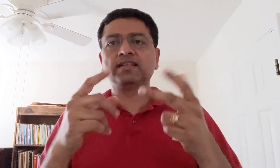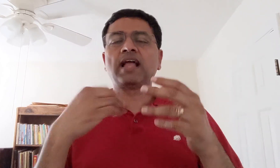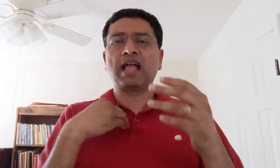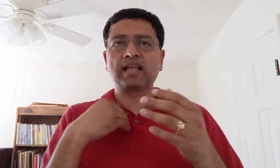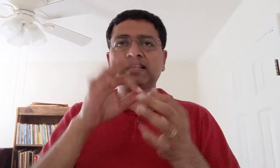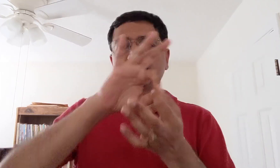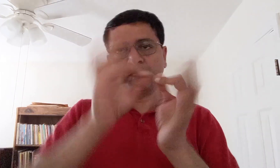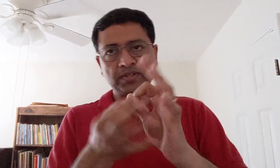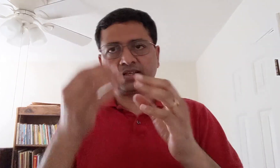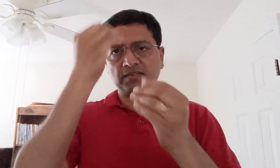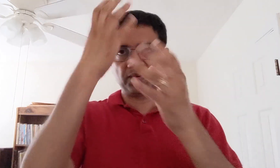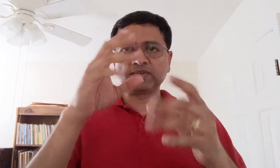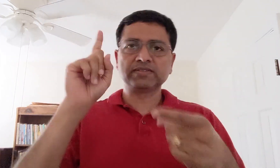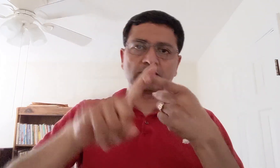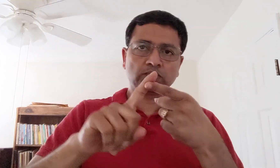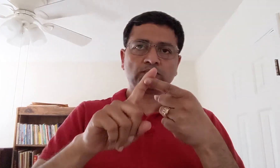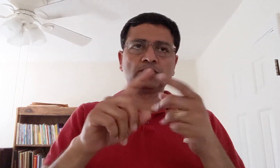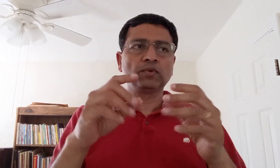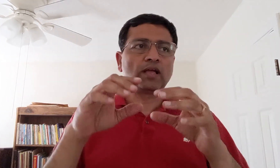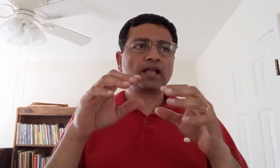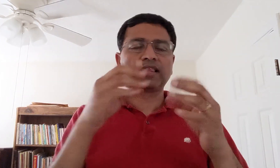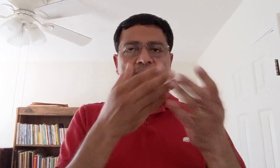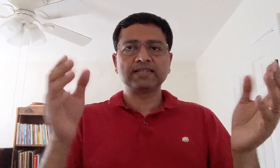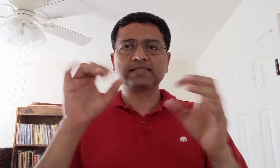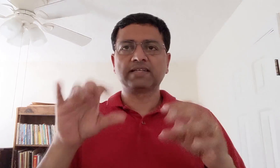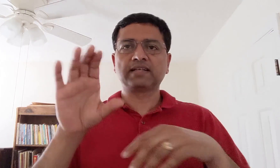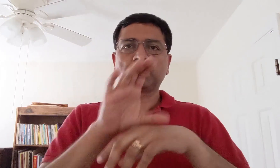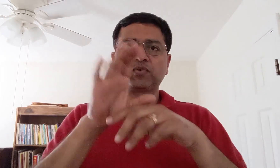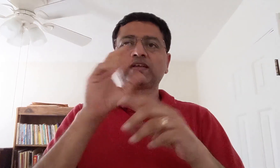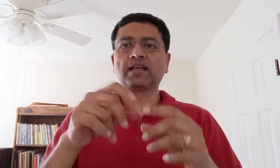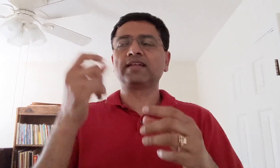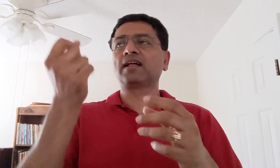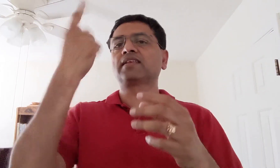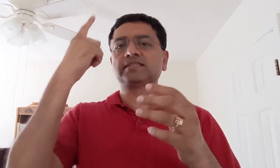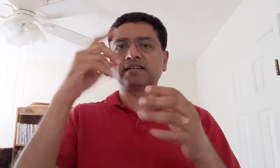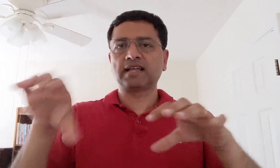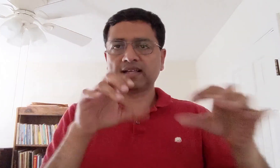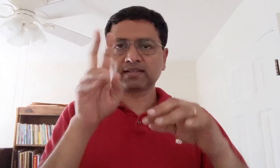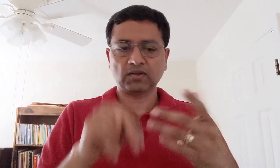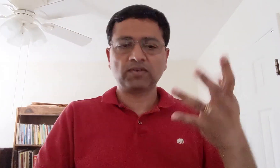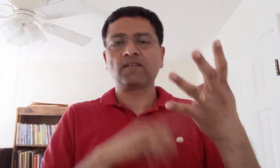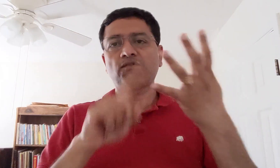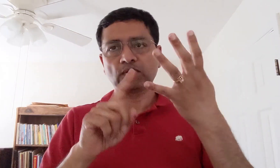Third, interpret that information into something that a computer can understand and act on.